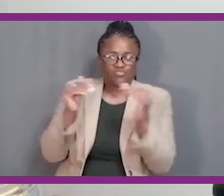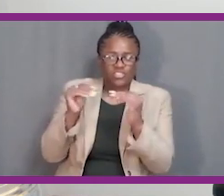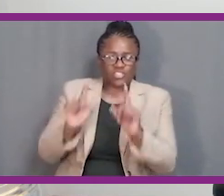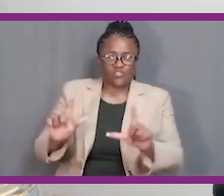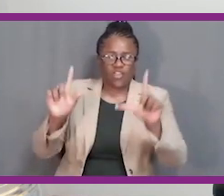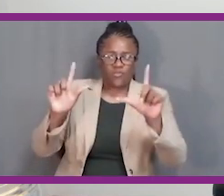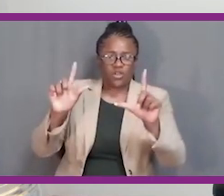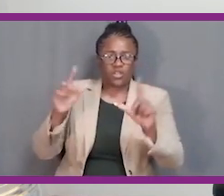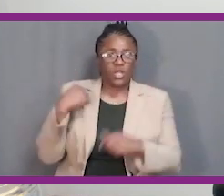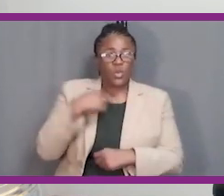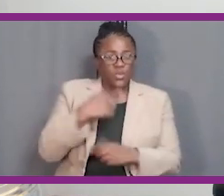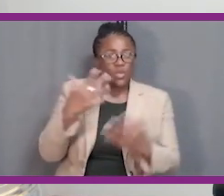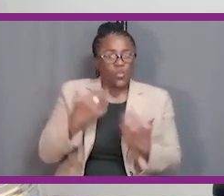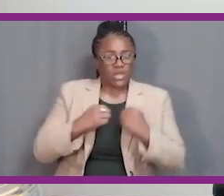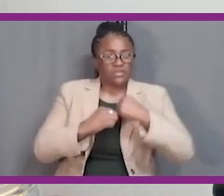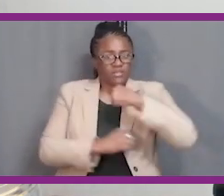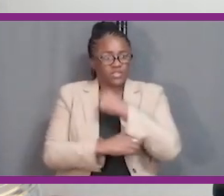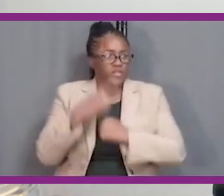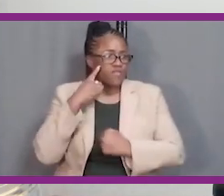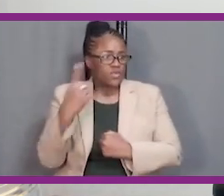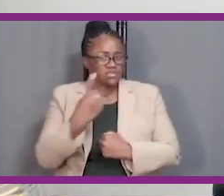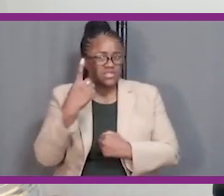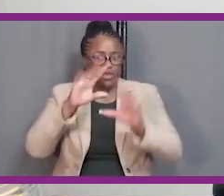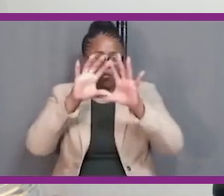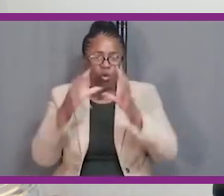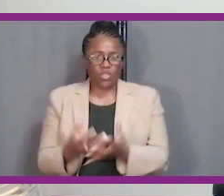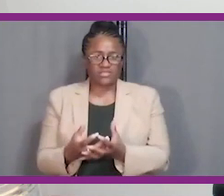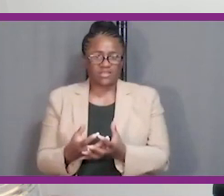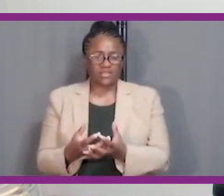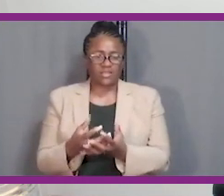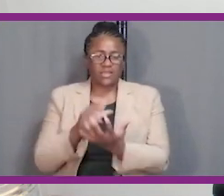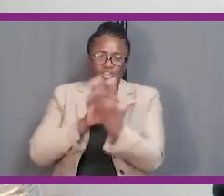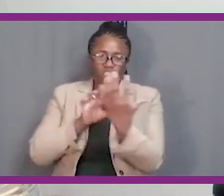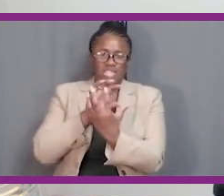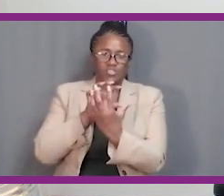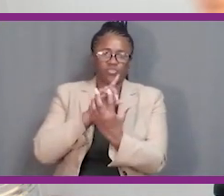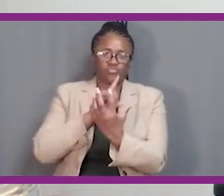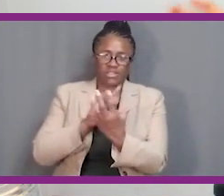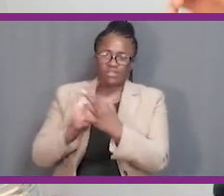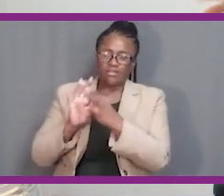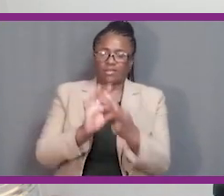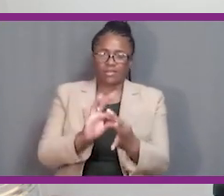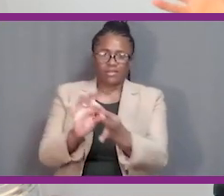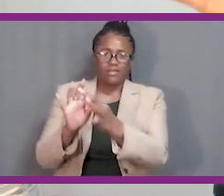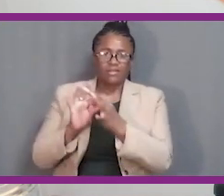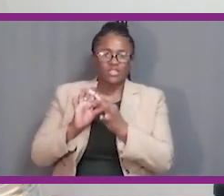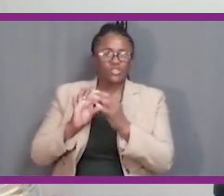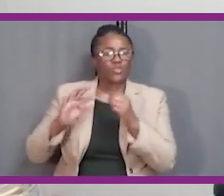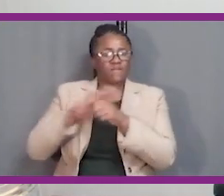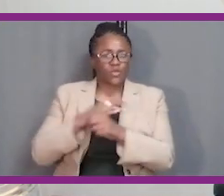that really spoke to our full humanity so that we didn't have to leave our gender, or our race, or